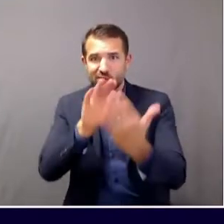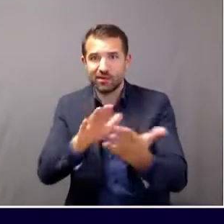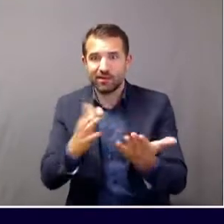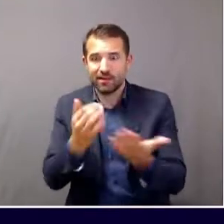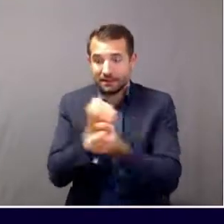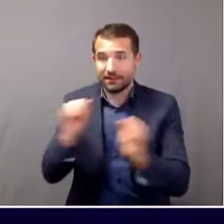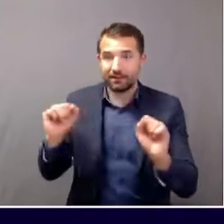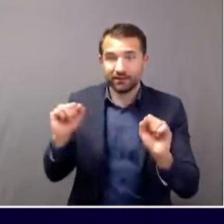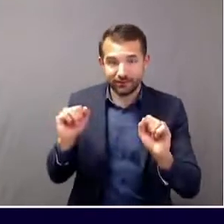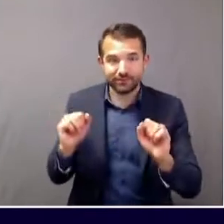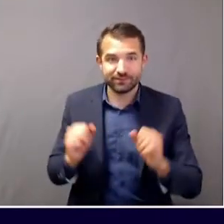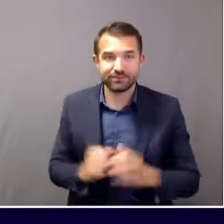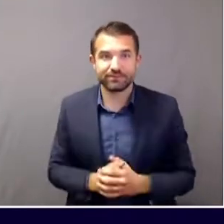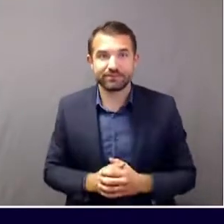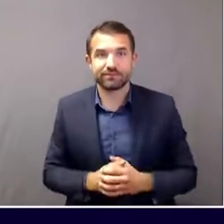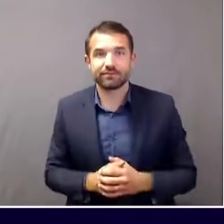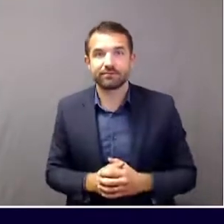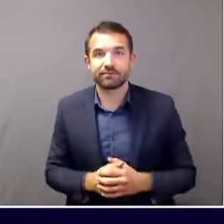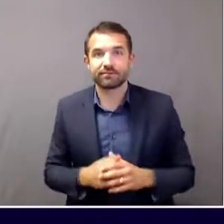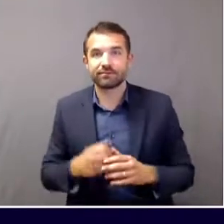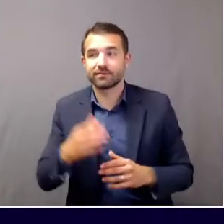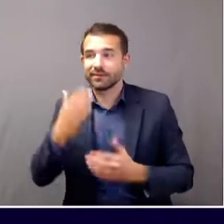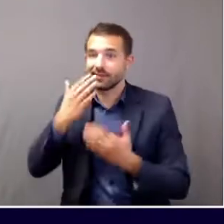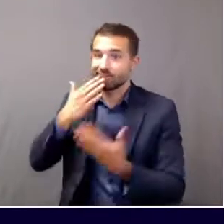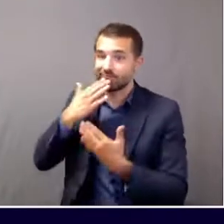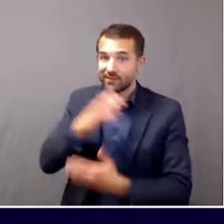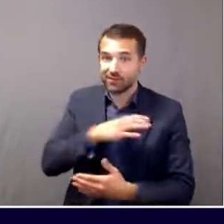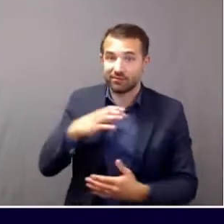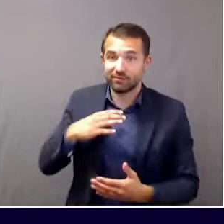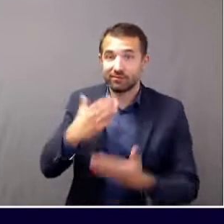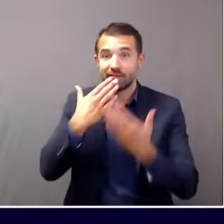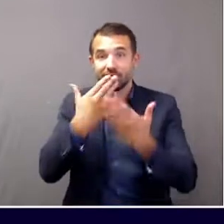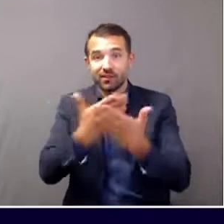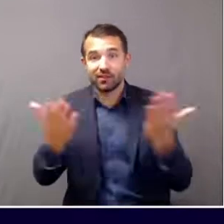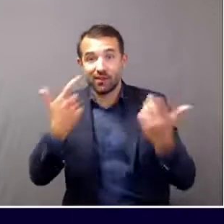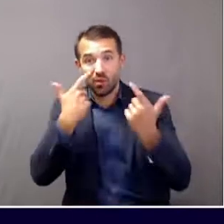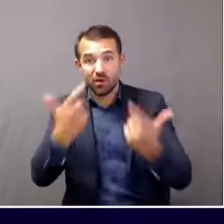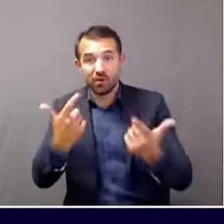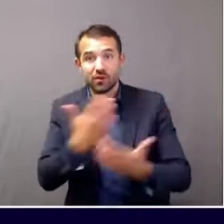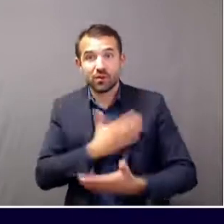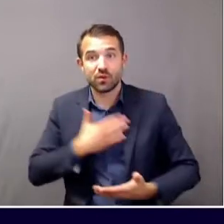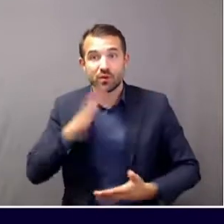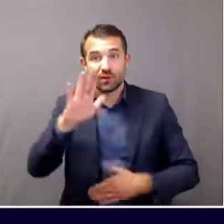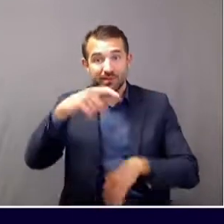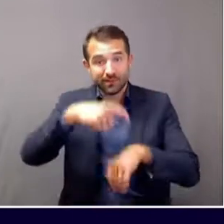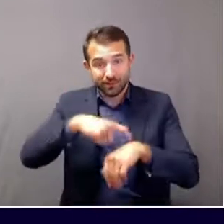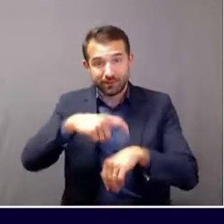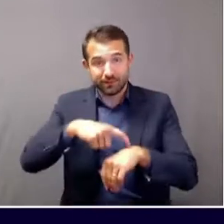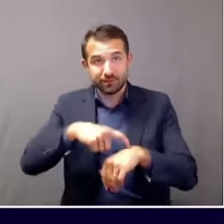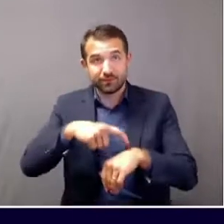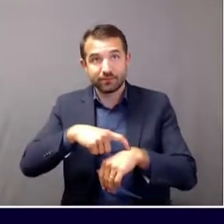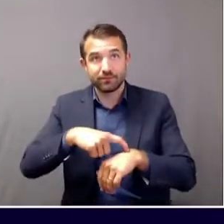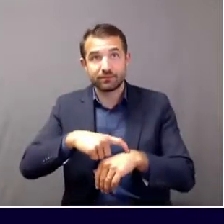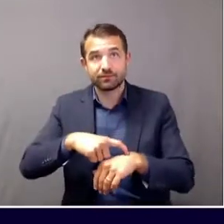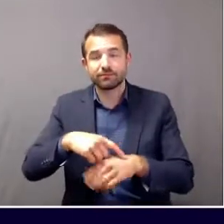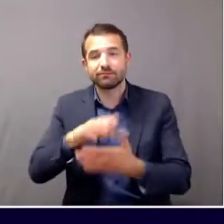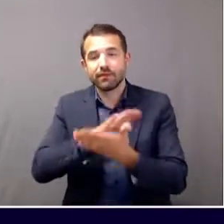thank you commissioner thank you all for joining us this afternoon we appreciate your